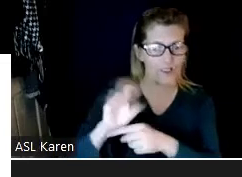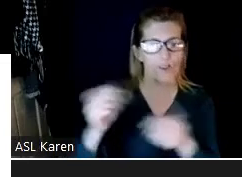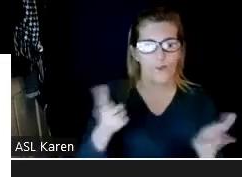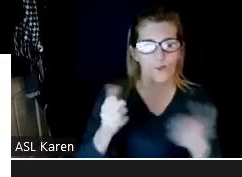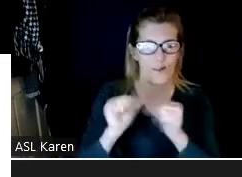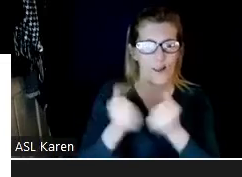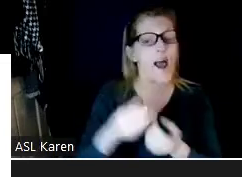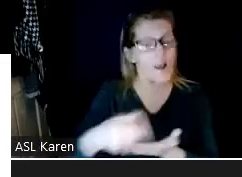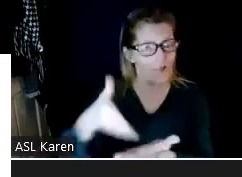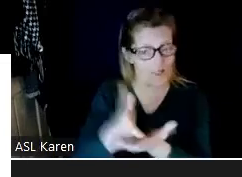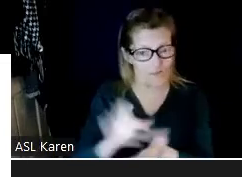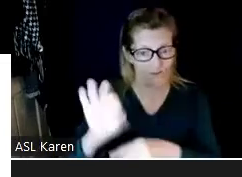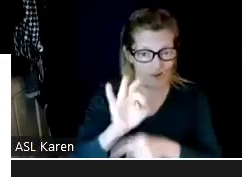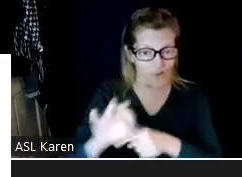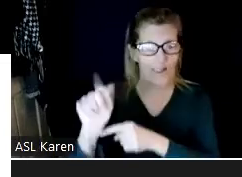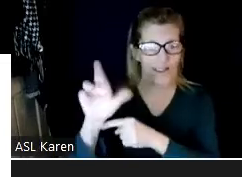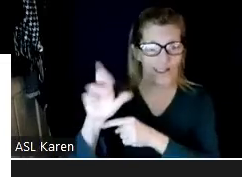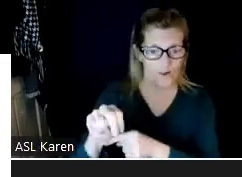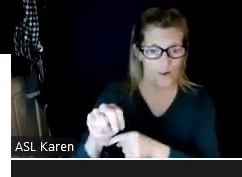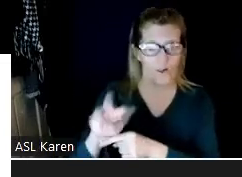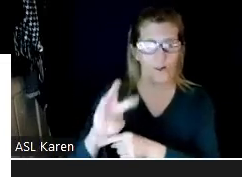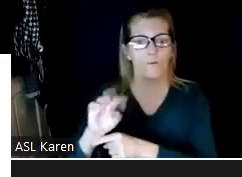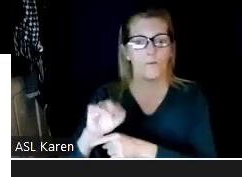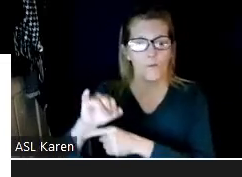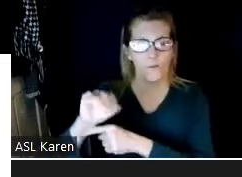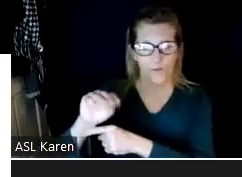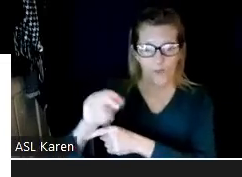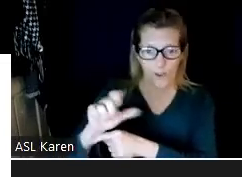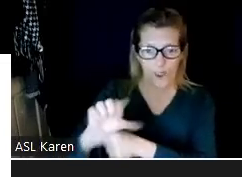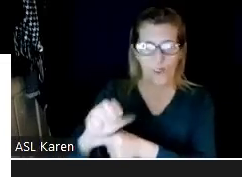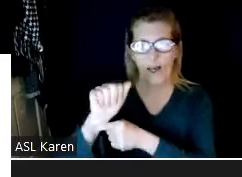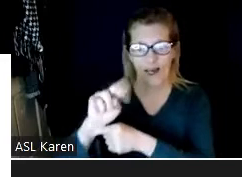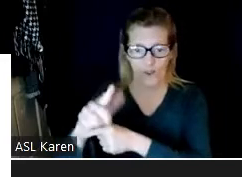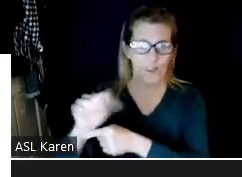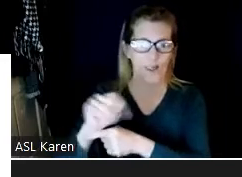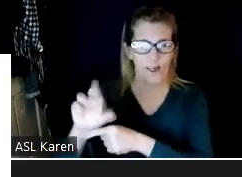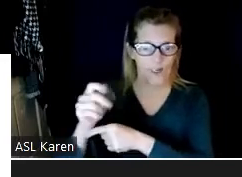15:09:55 And Karen, one, Michelle, Angela, and Rachel are from the paid leave group,